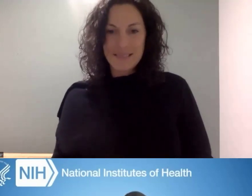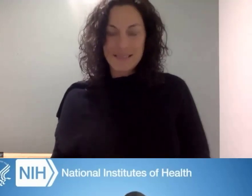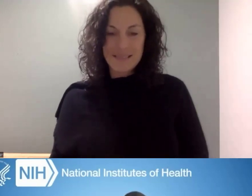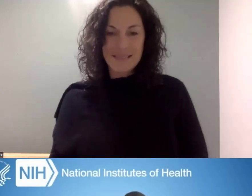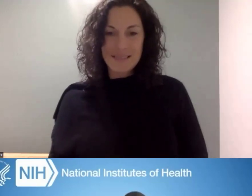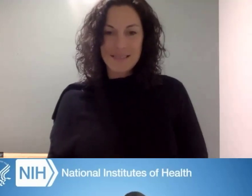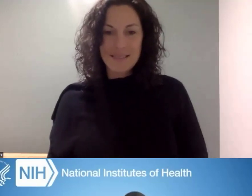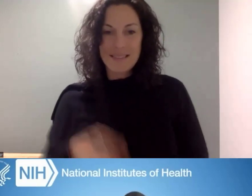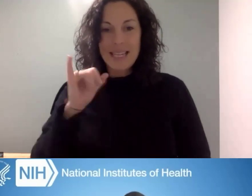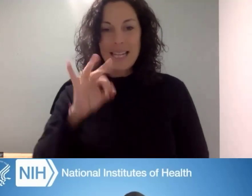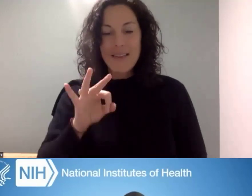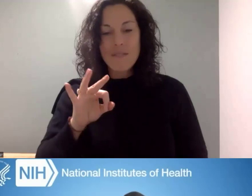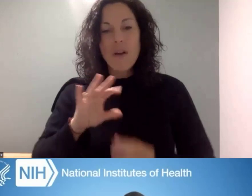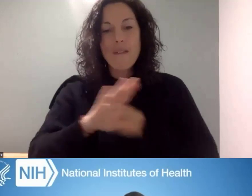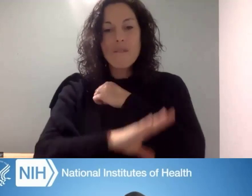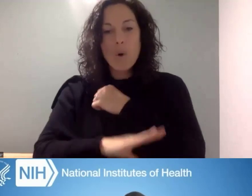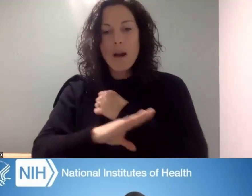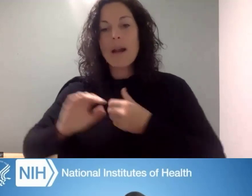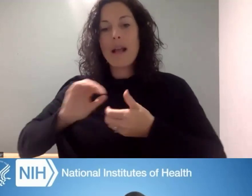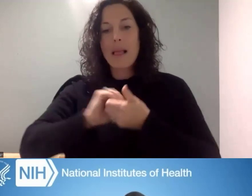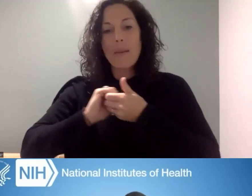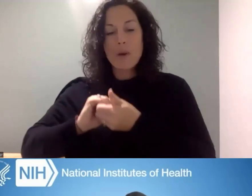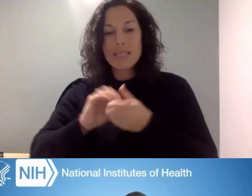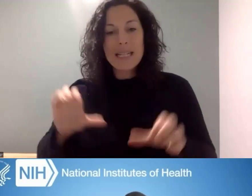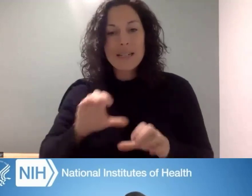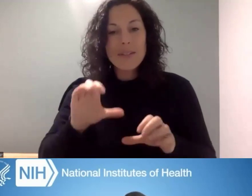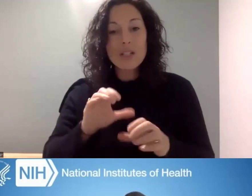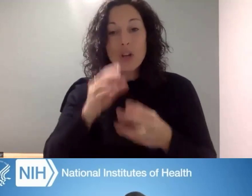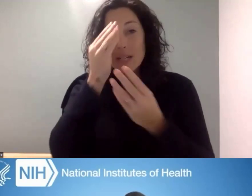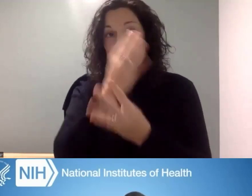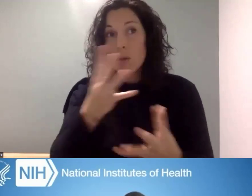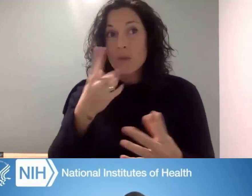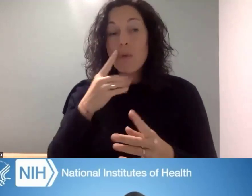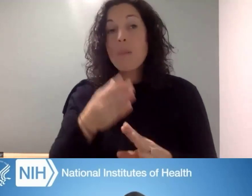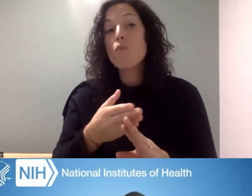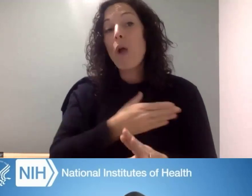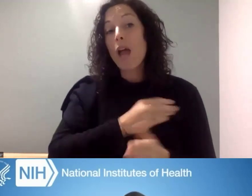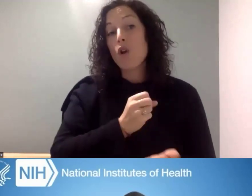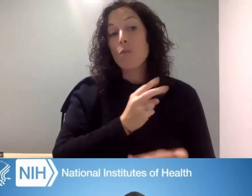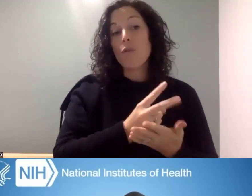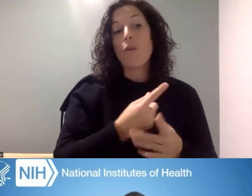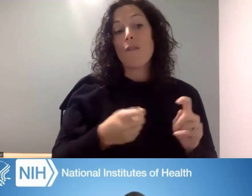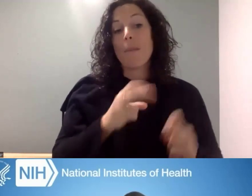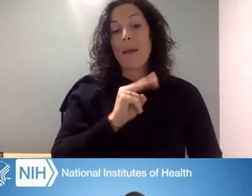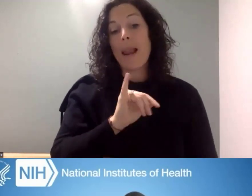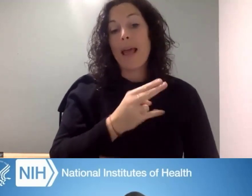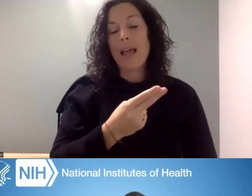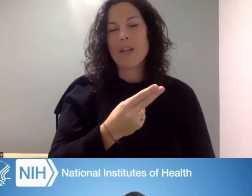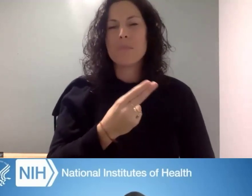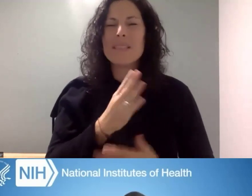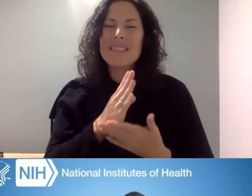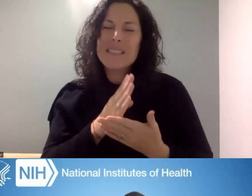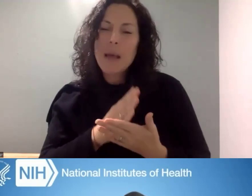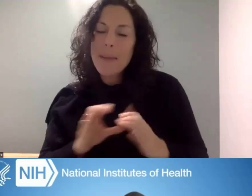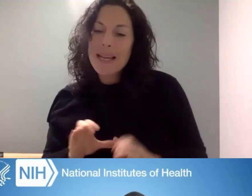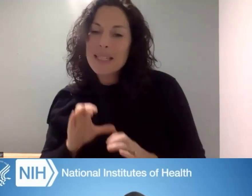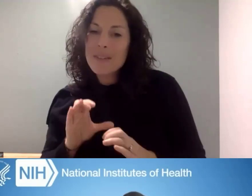If foreign collaborations and activities are disclosed for prior approval from the NIH, but some of the activities occurred already ...